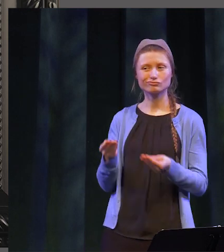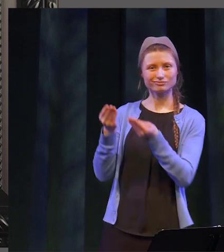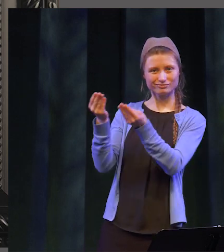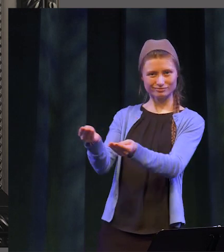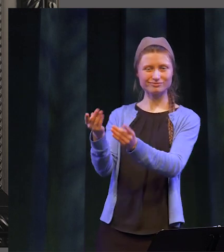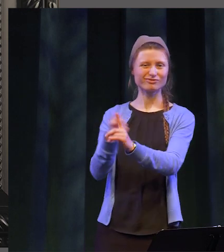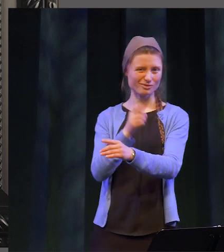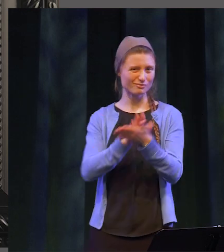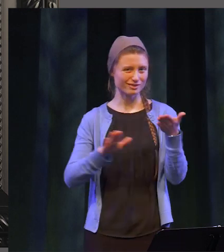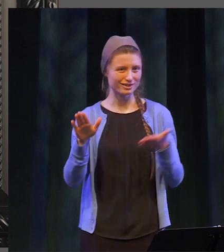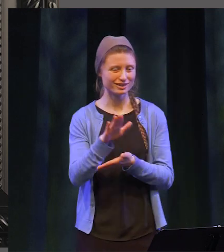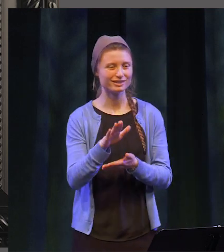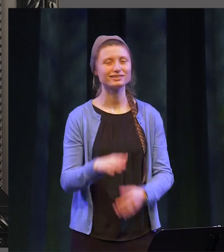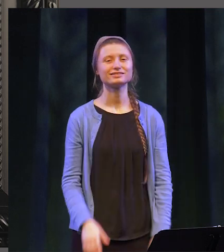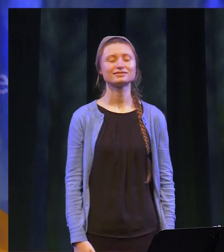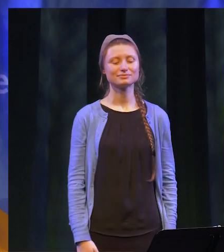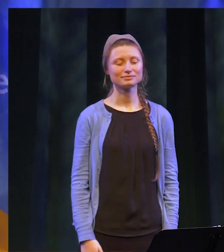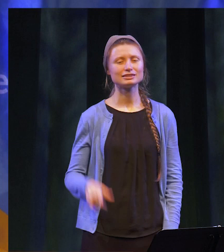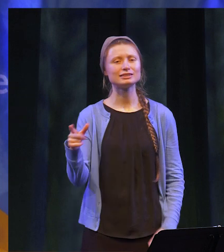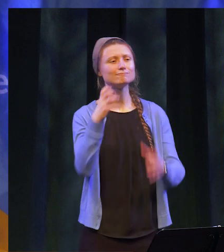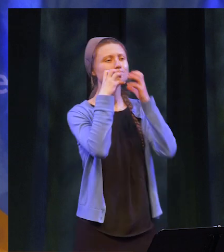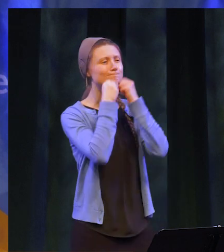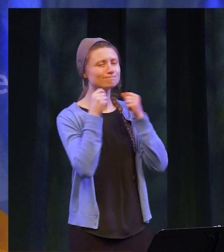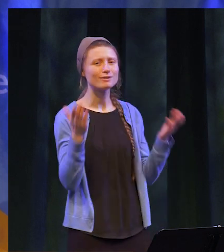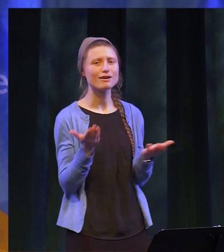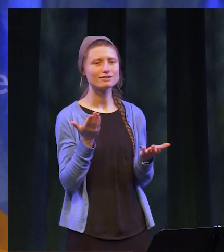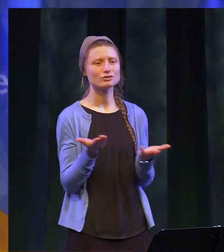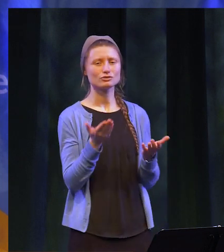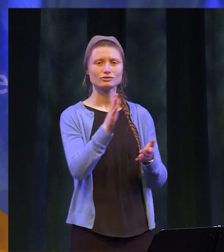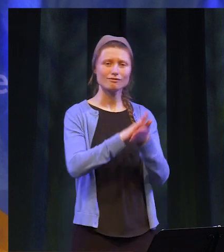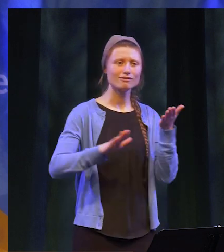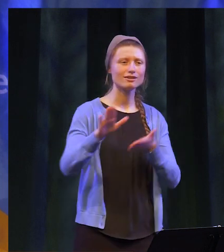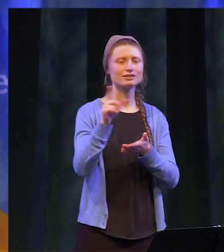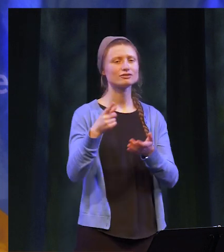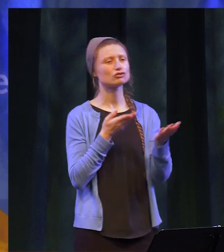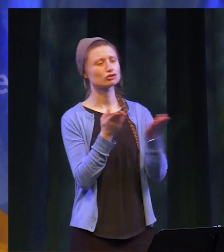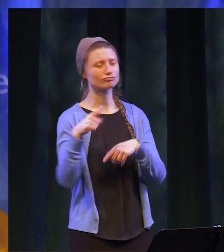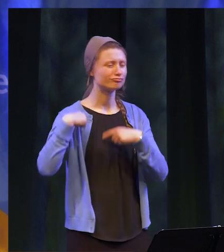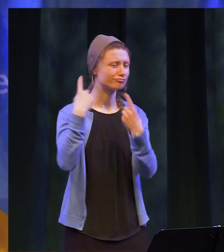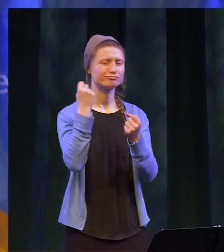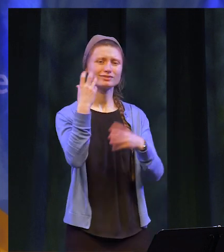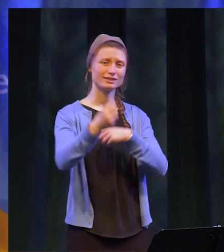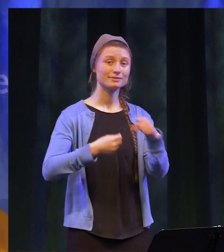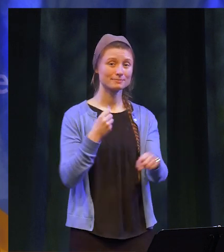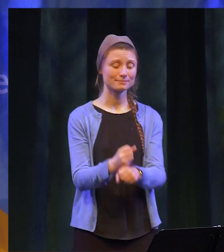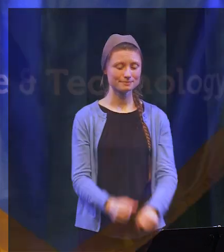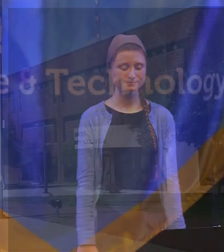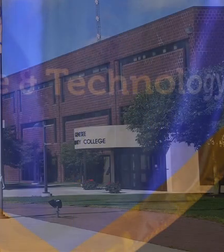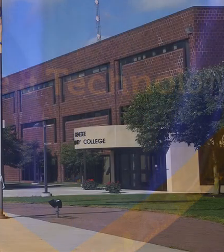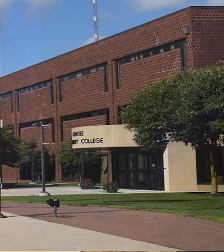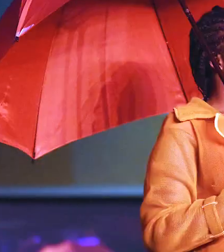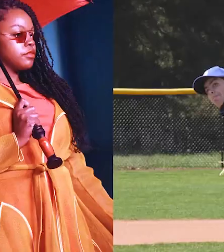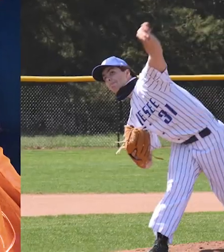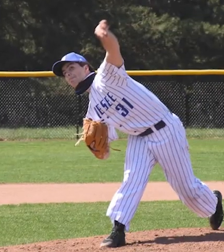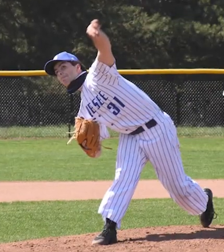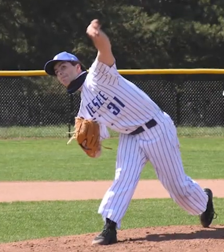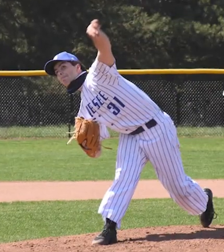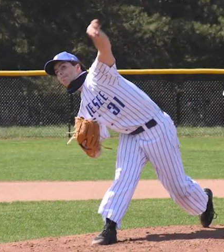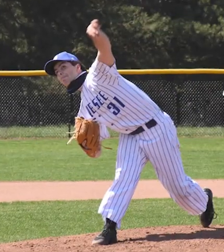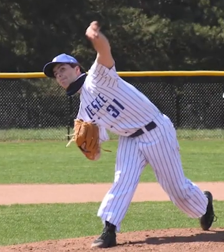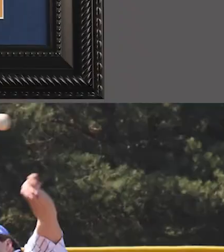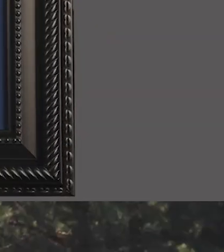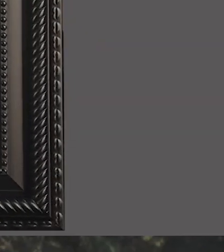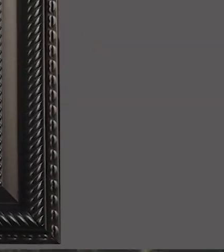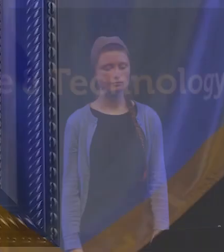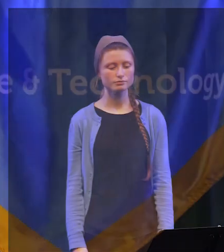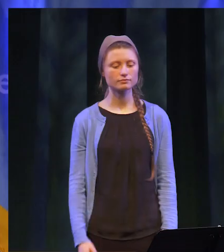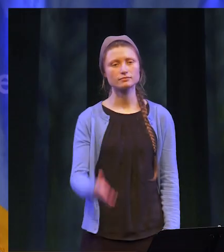Degree from the College he cherishes and faithfully served for many years.